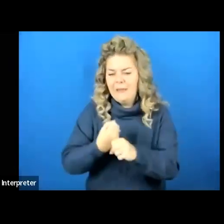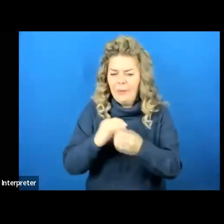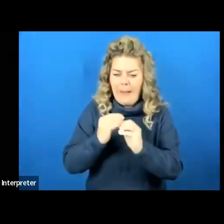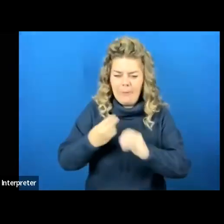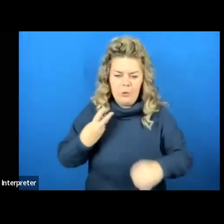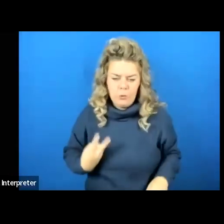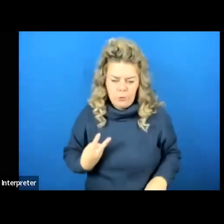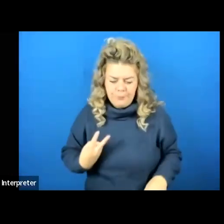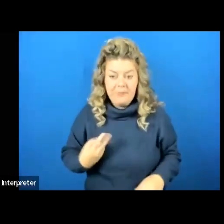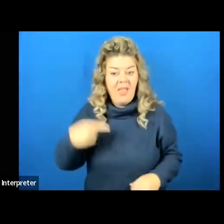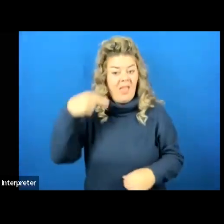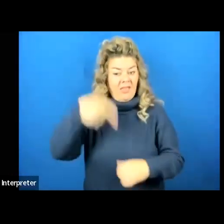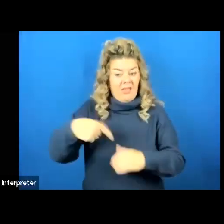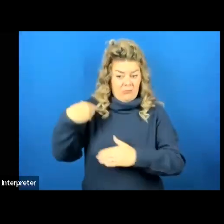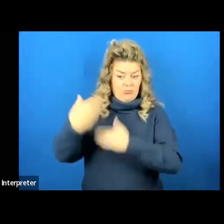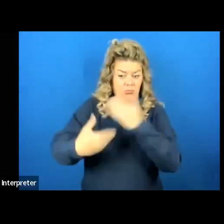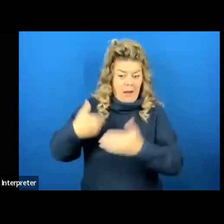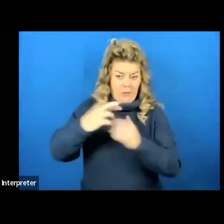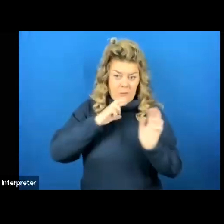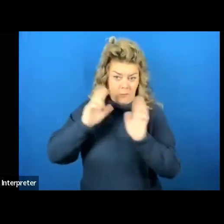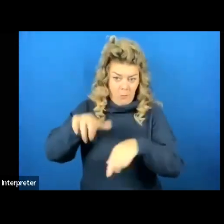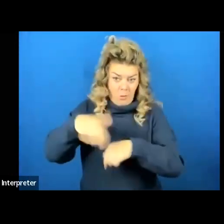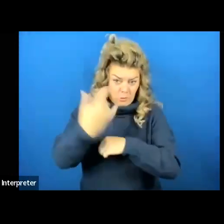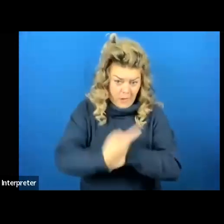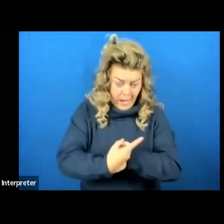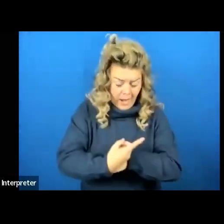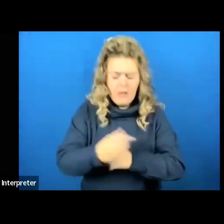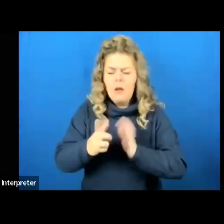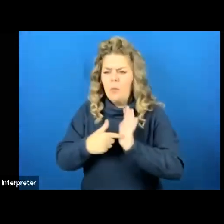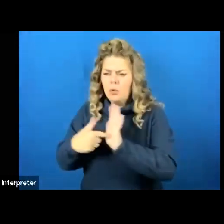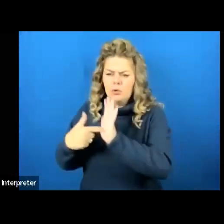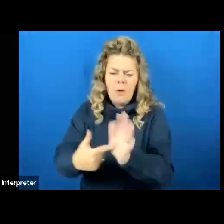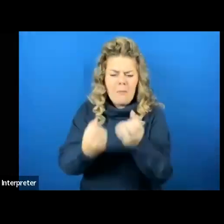This progress report today showcases many tangible outcomes